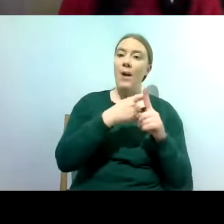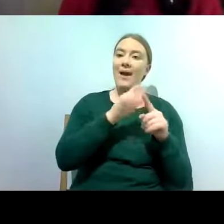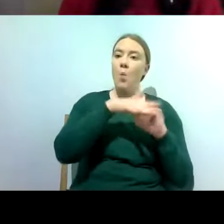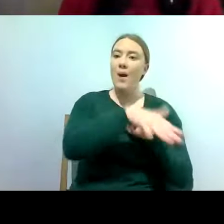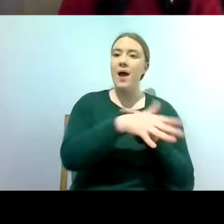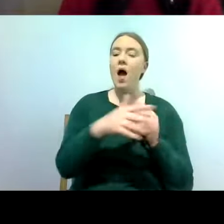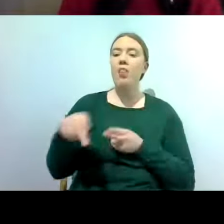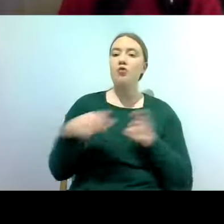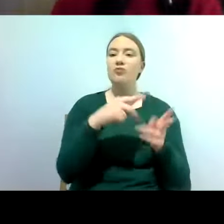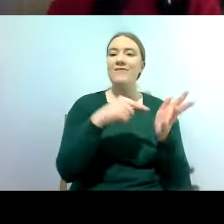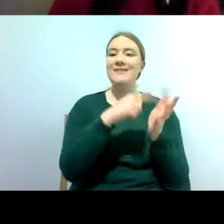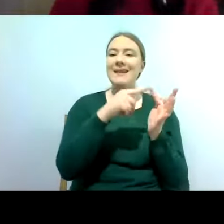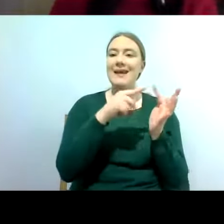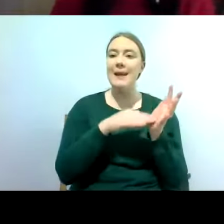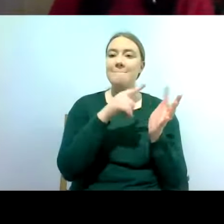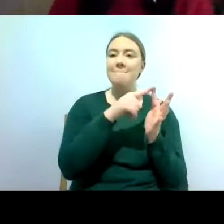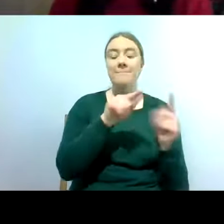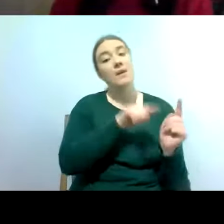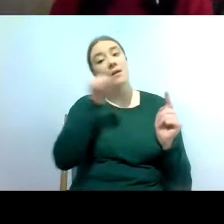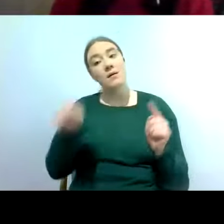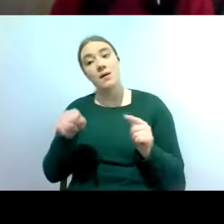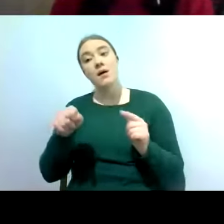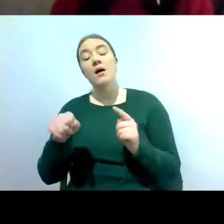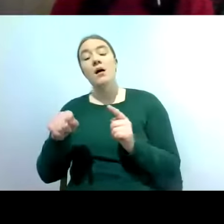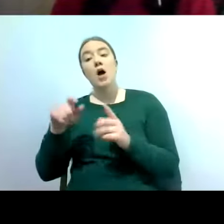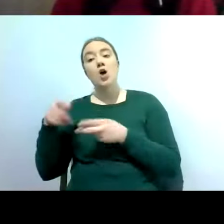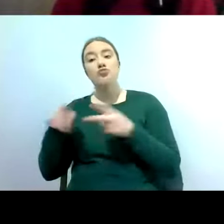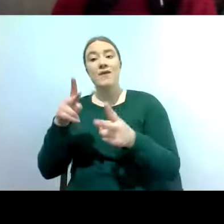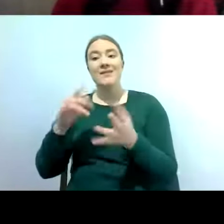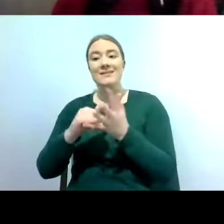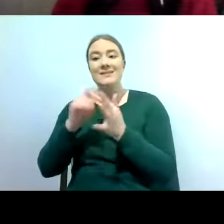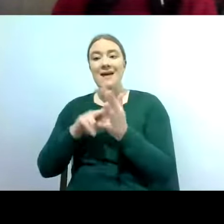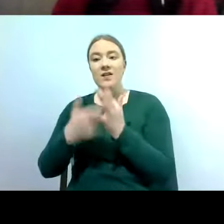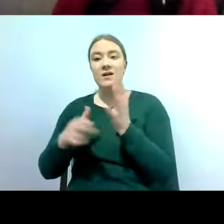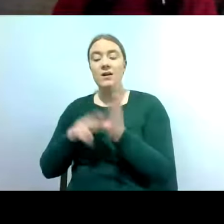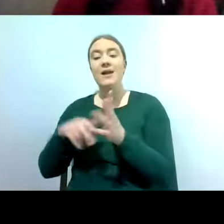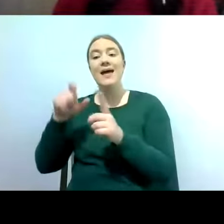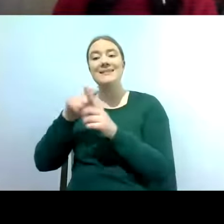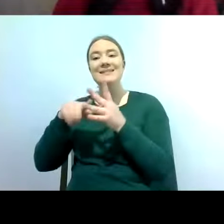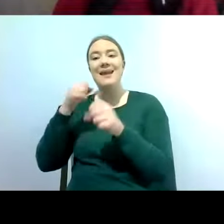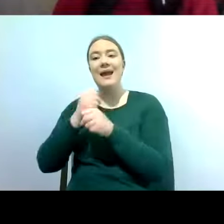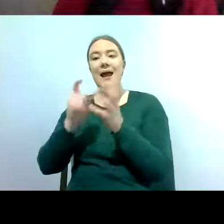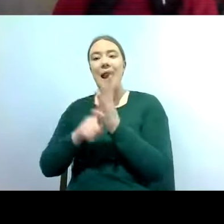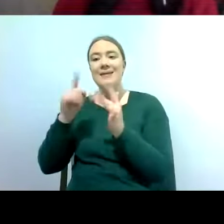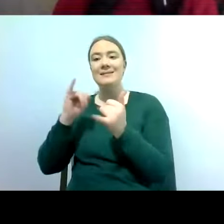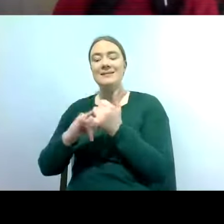and on the right we have diglis weir in the river severn now they're both quite a similar height but